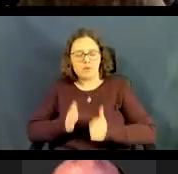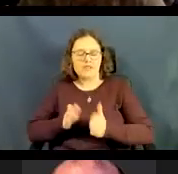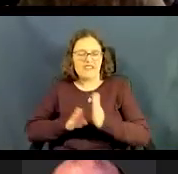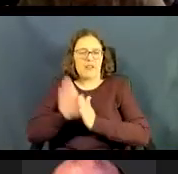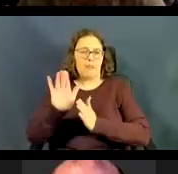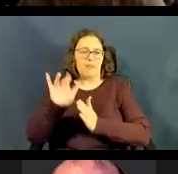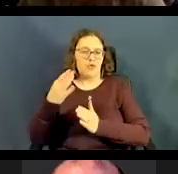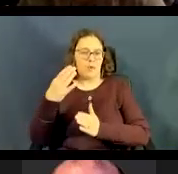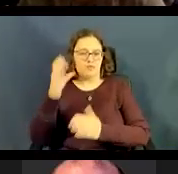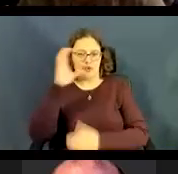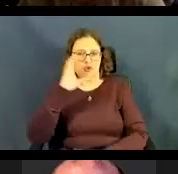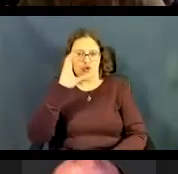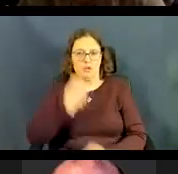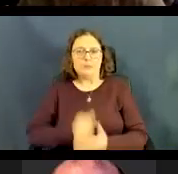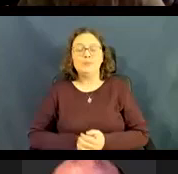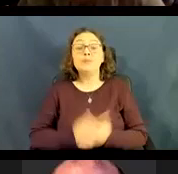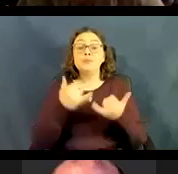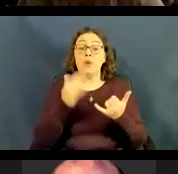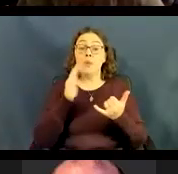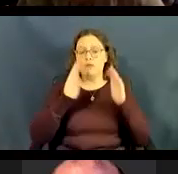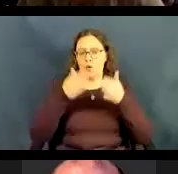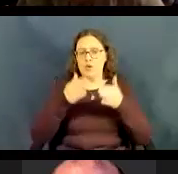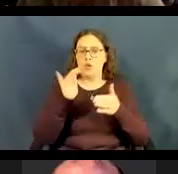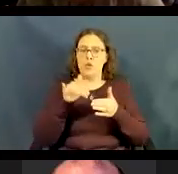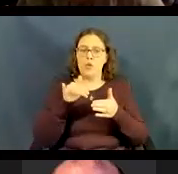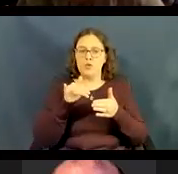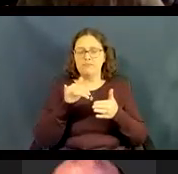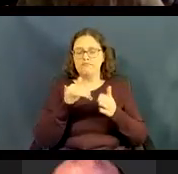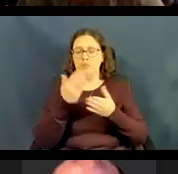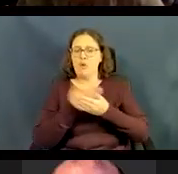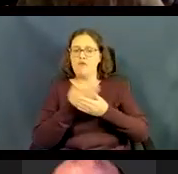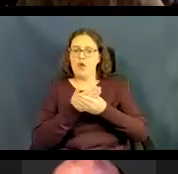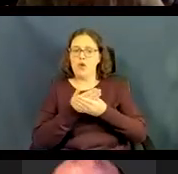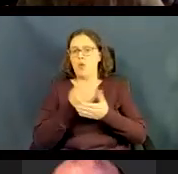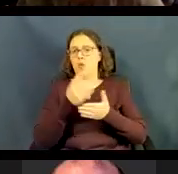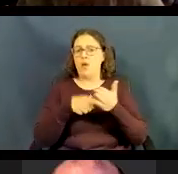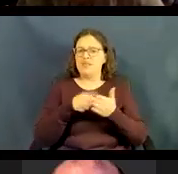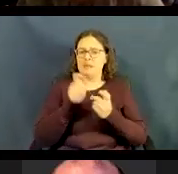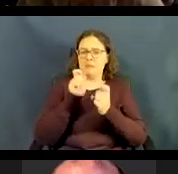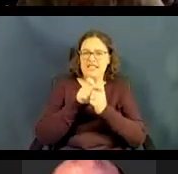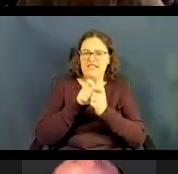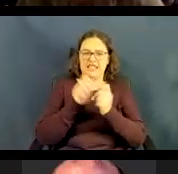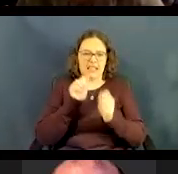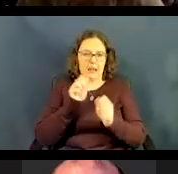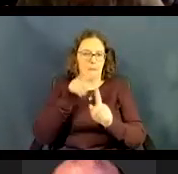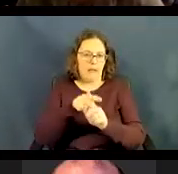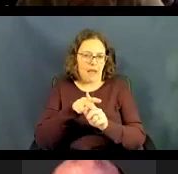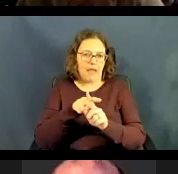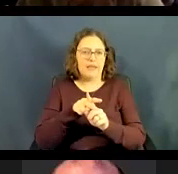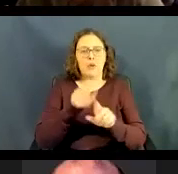The first thing to keep in mind is that you need a Google email account in order to use the template.